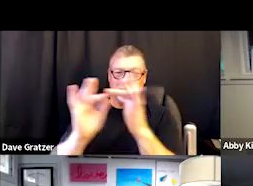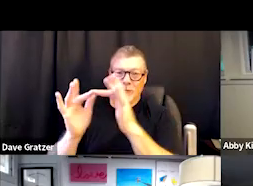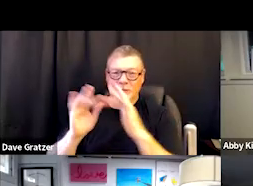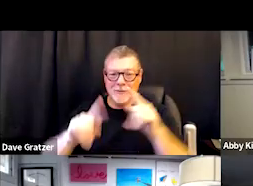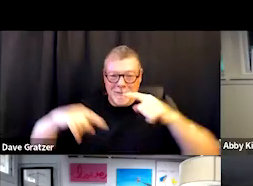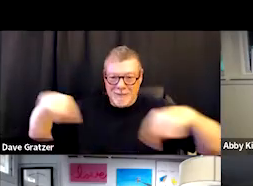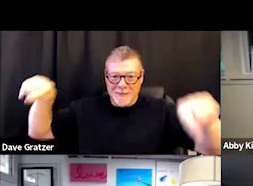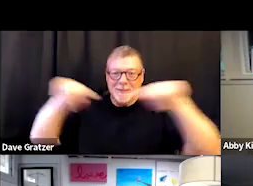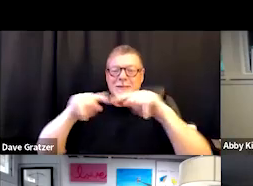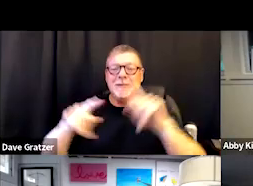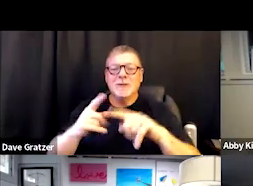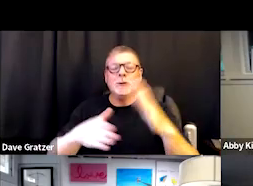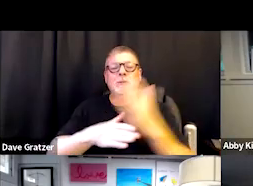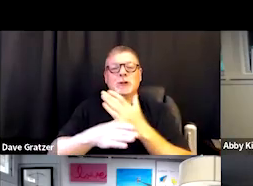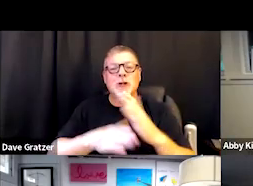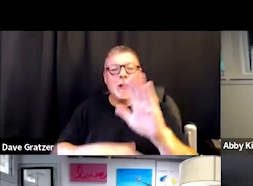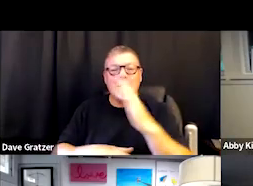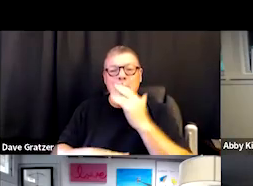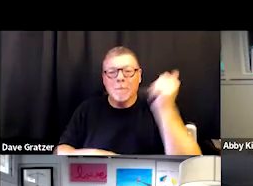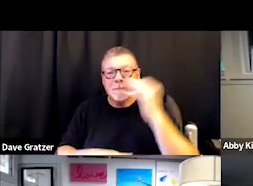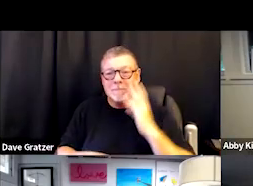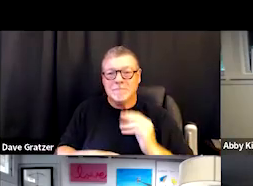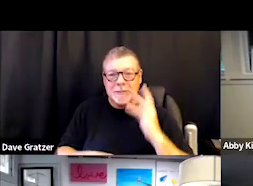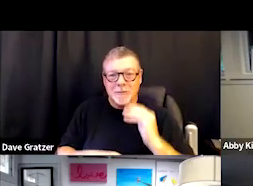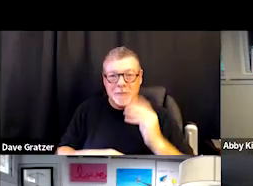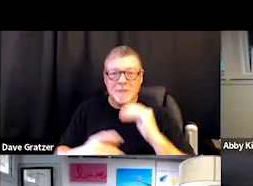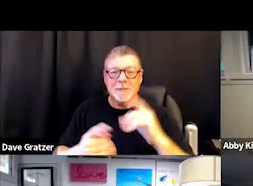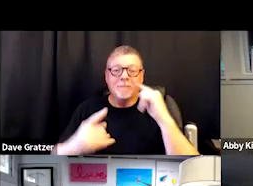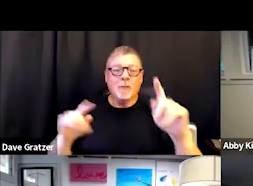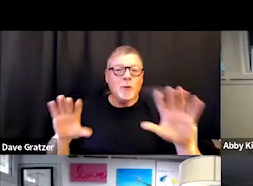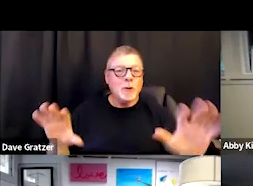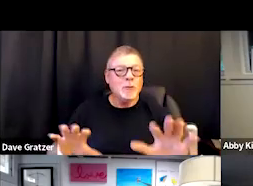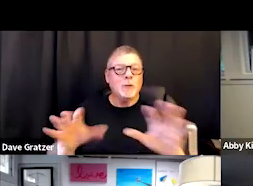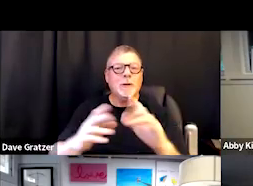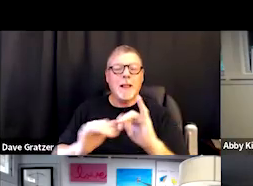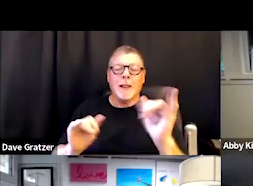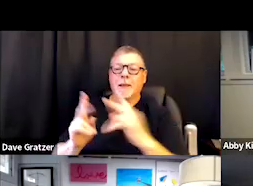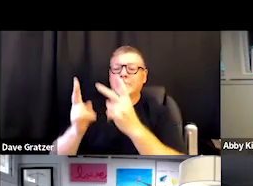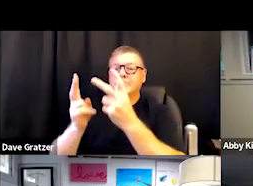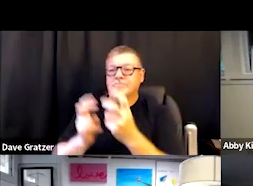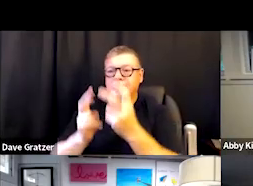their best practices for doing things like downloading portions of the course